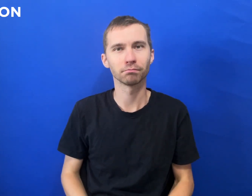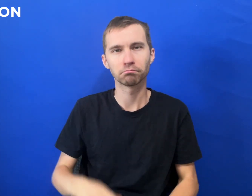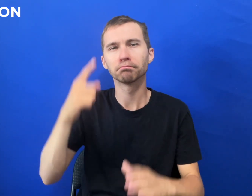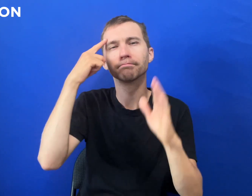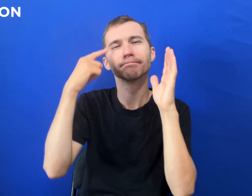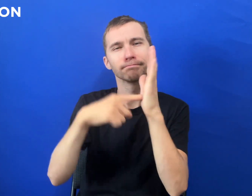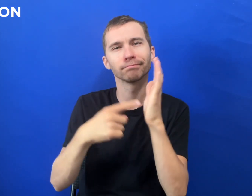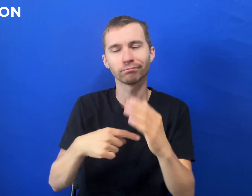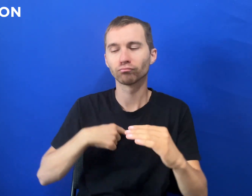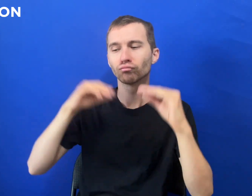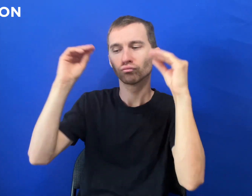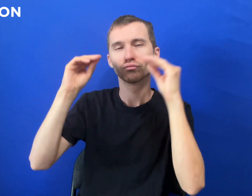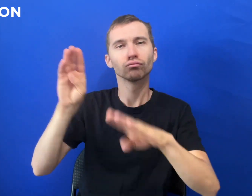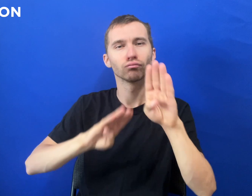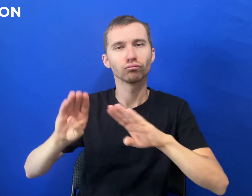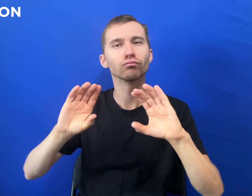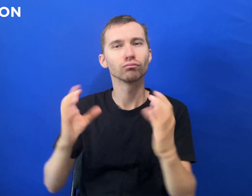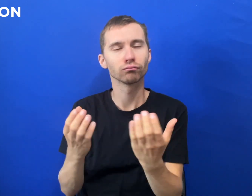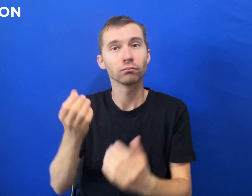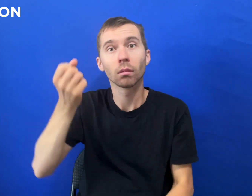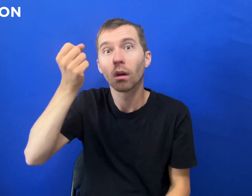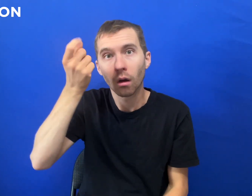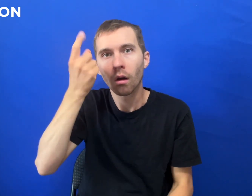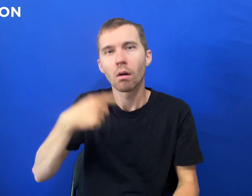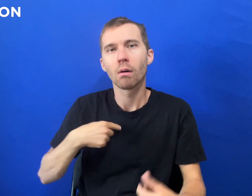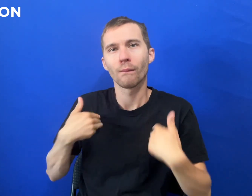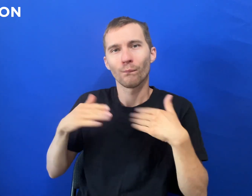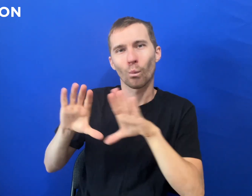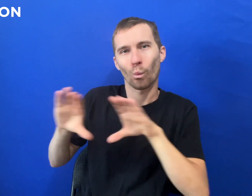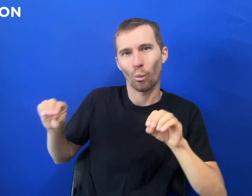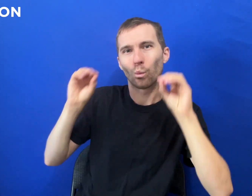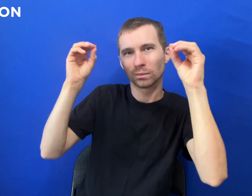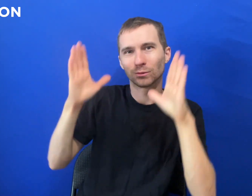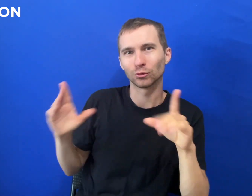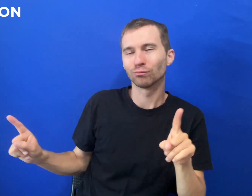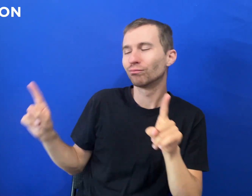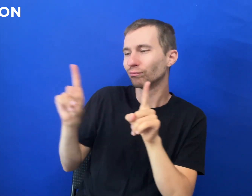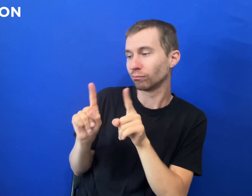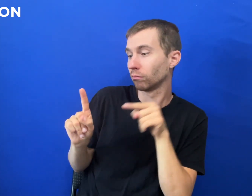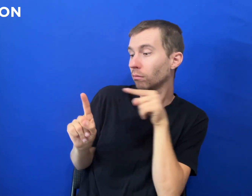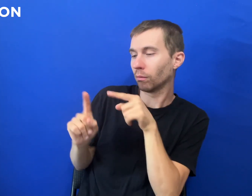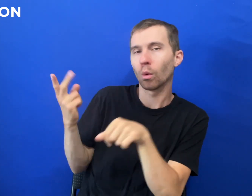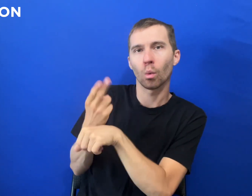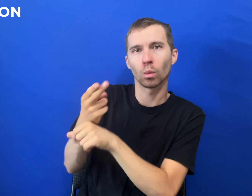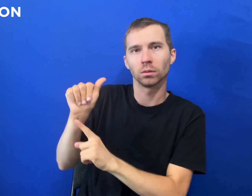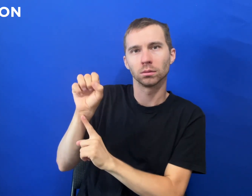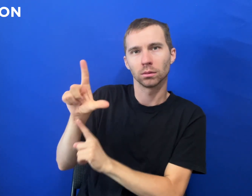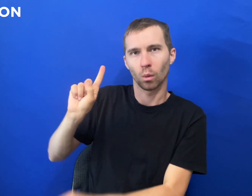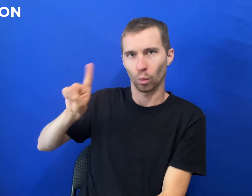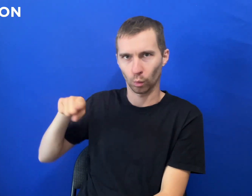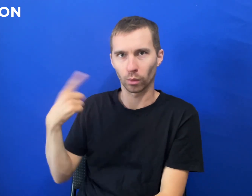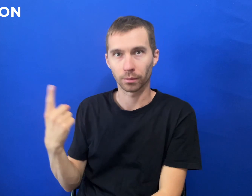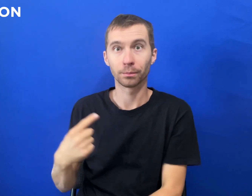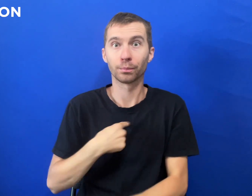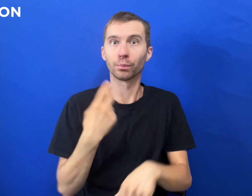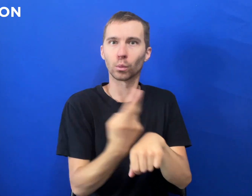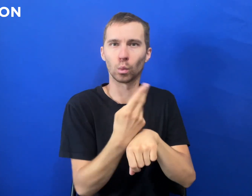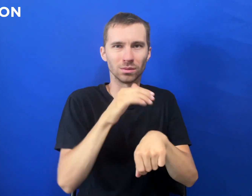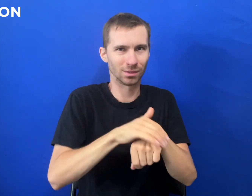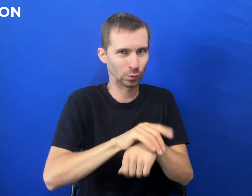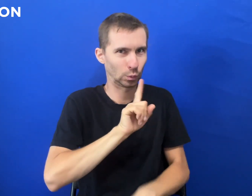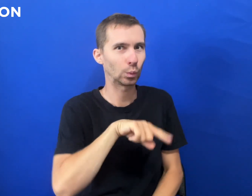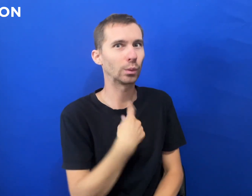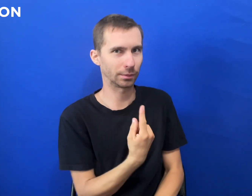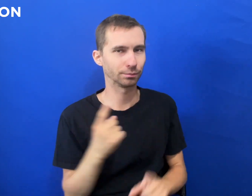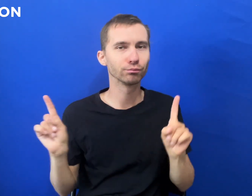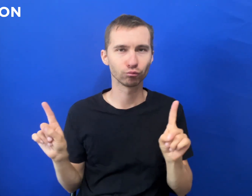For example, I may teach a biology class where I have a co-teacher who uses only ASL and I use only English.